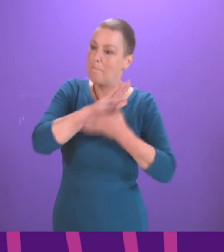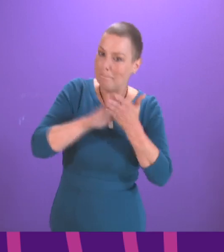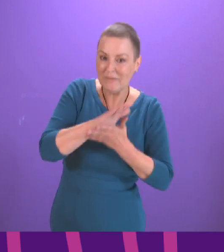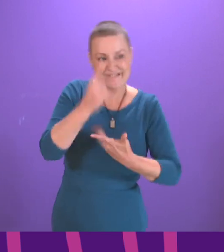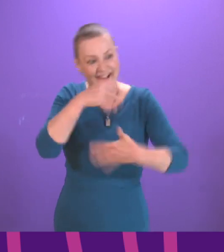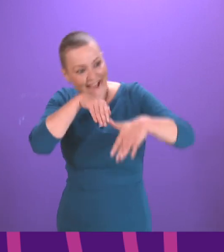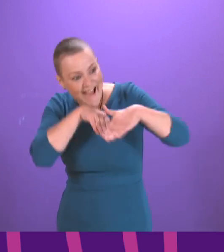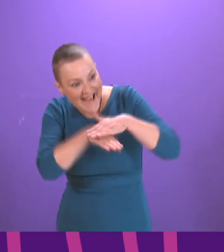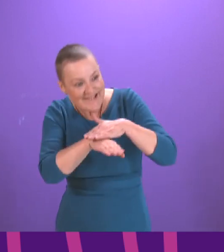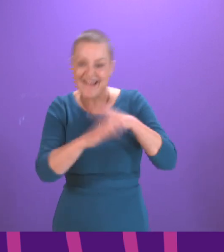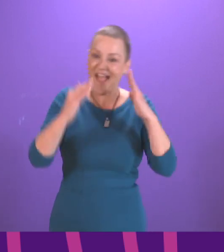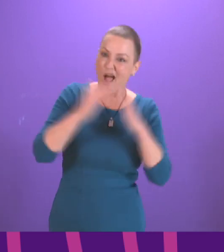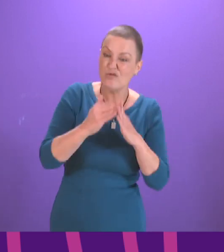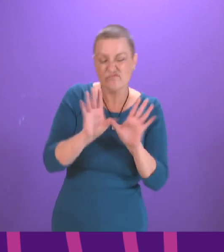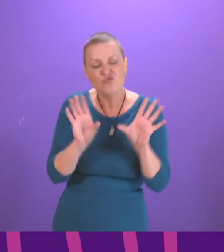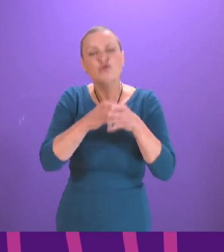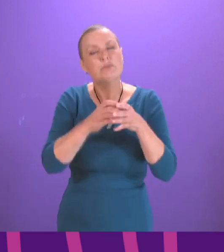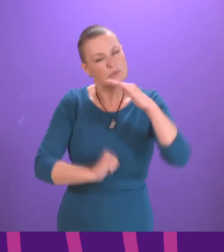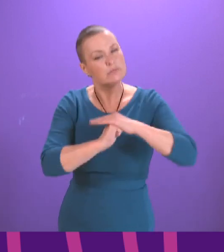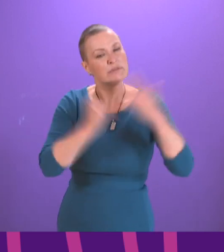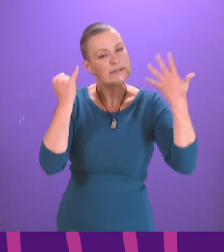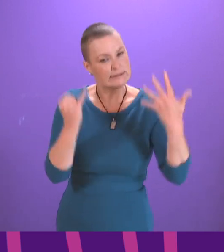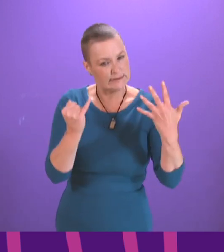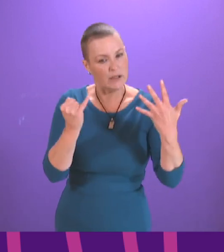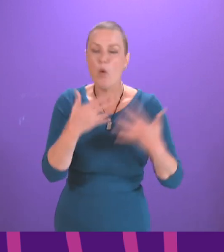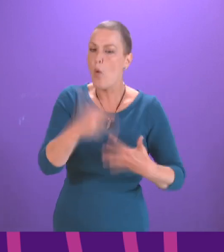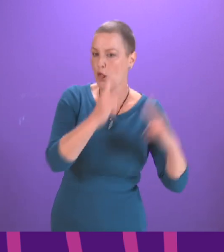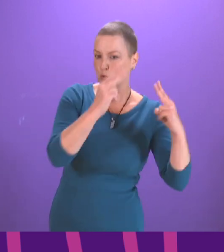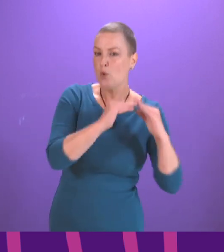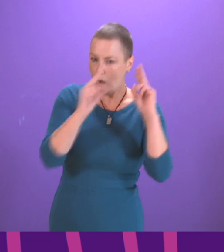in one another’s homes, in groups of up to six people from a maximum of two households.